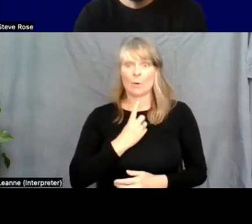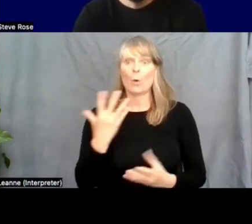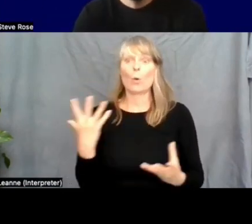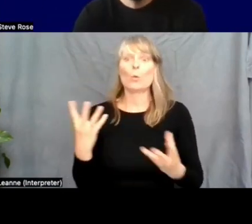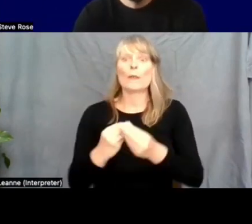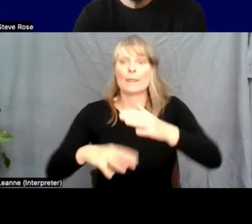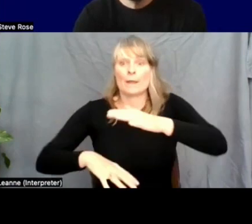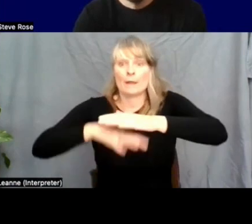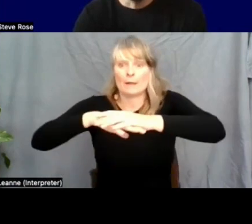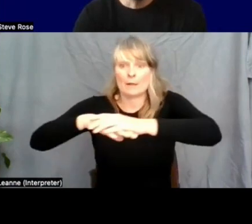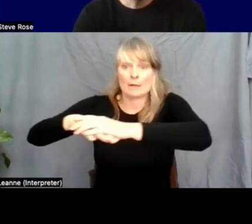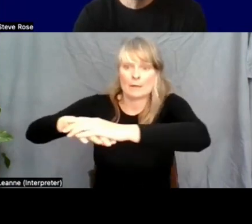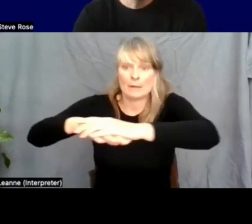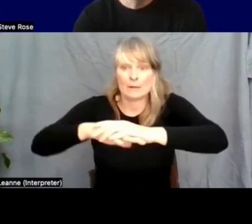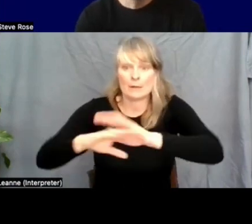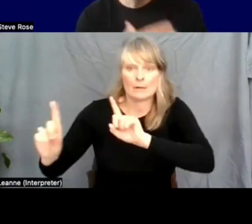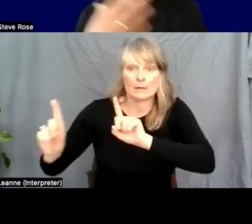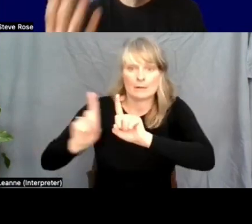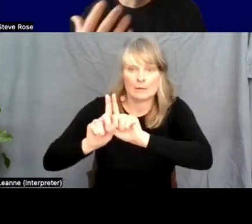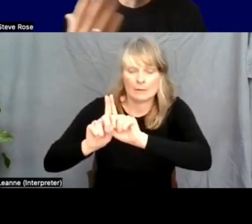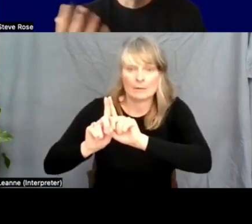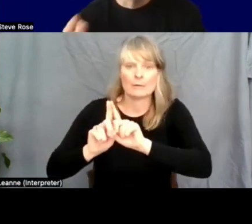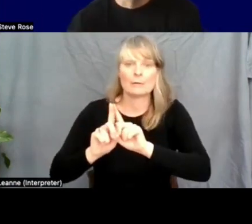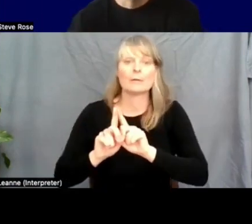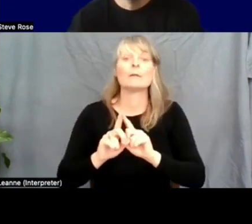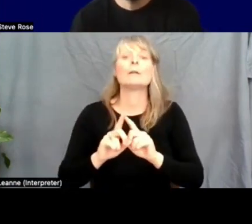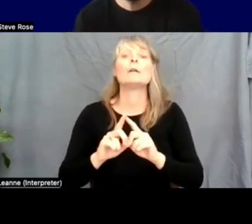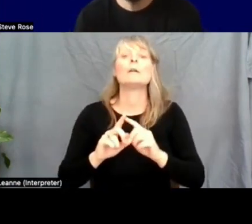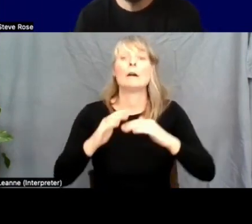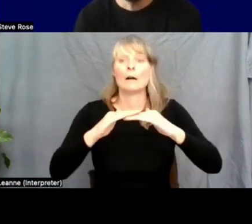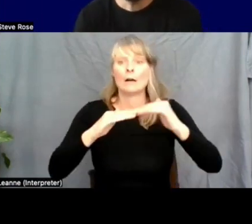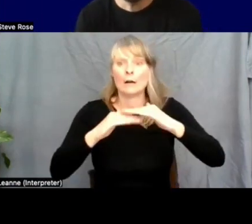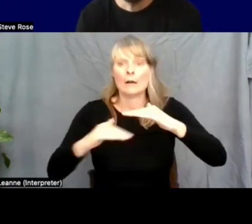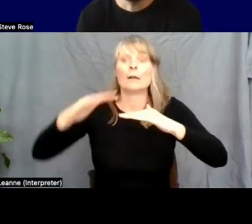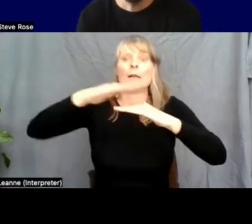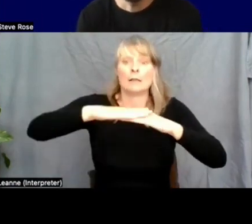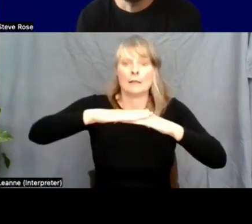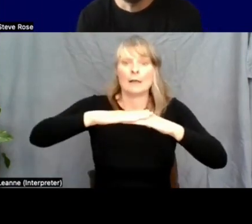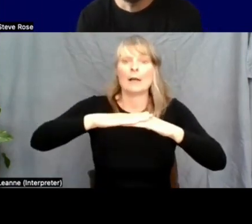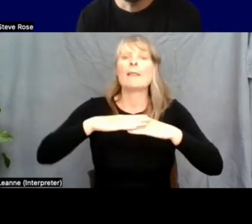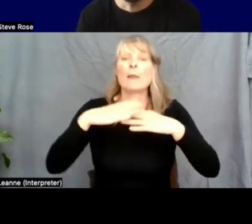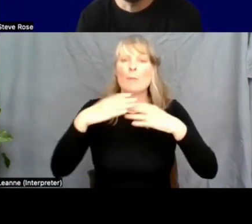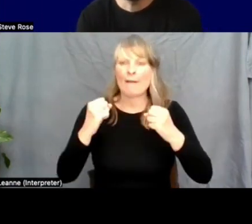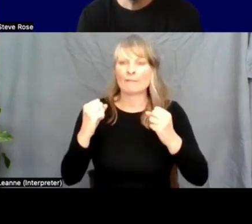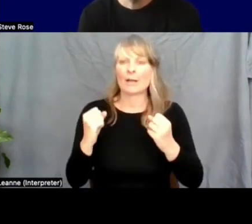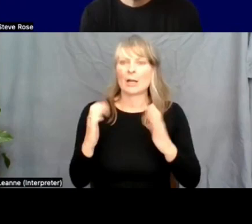and we maintain closeness and contact. So actually physically being close with each other. Because as